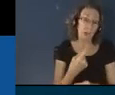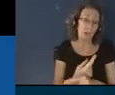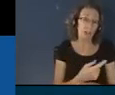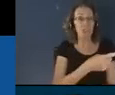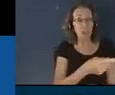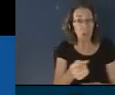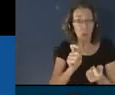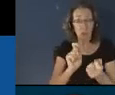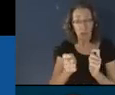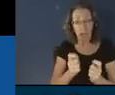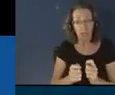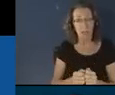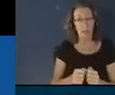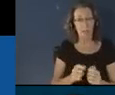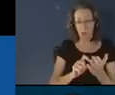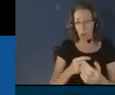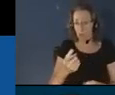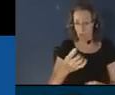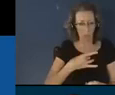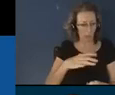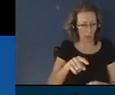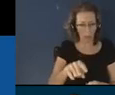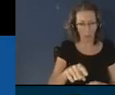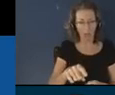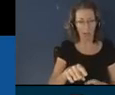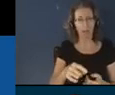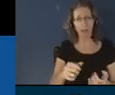things. If you saw something you didn't like that you did such as the "uh", "ohz",